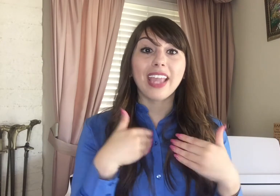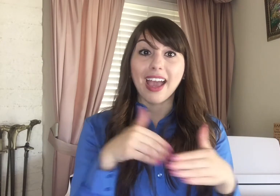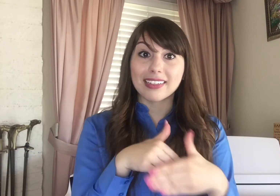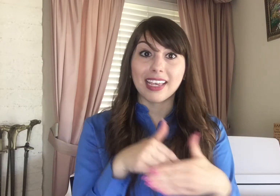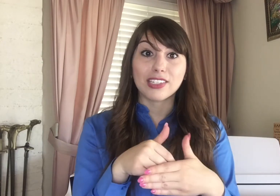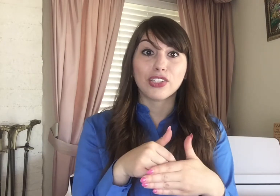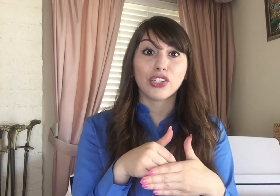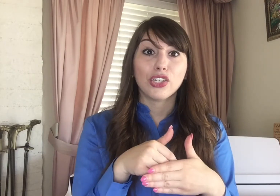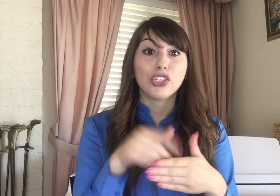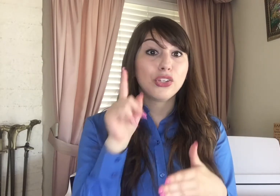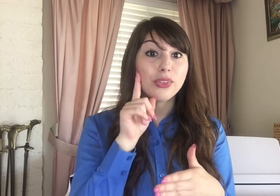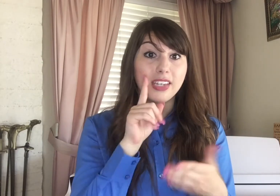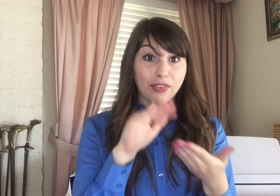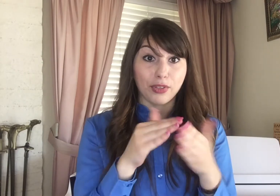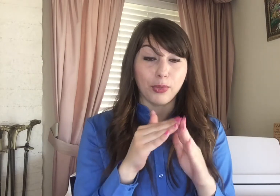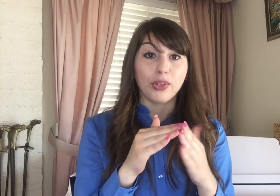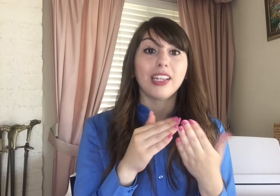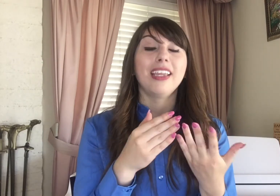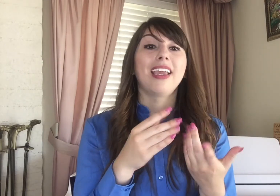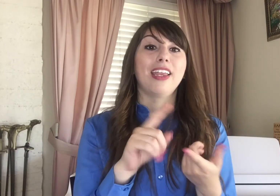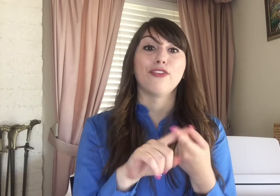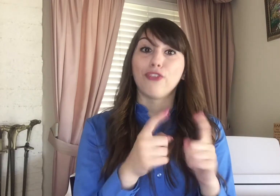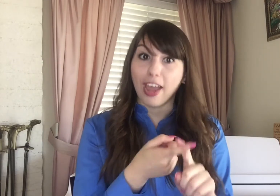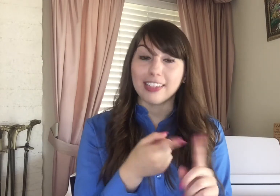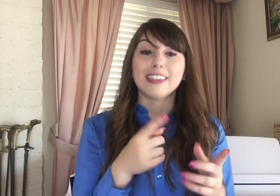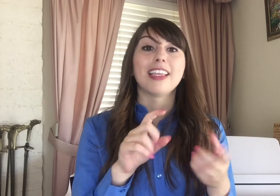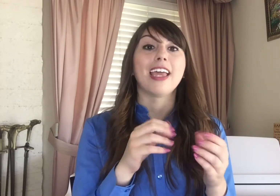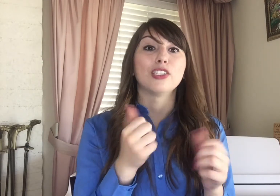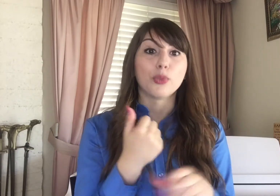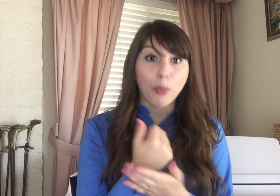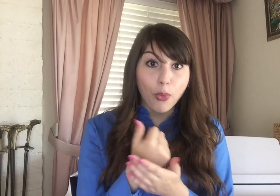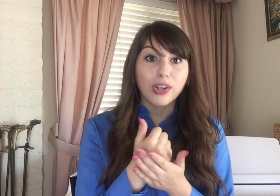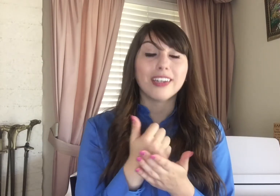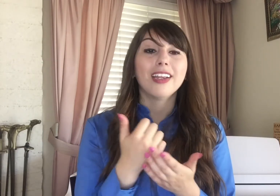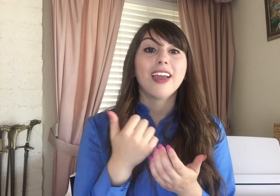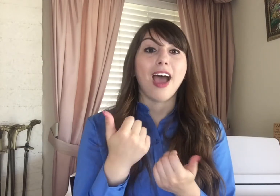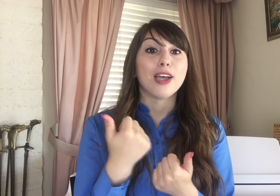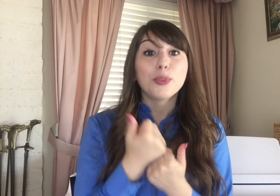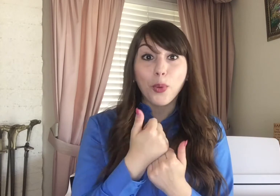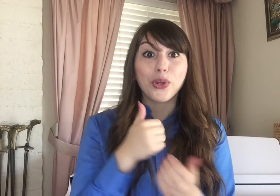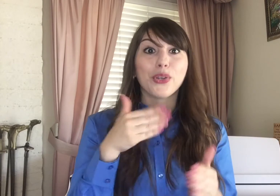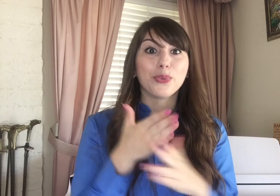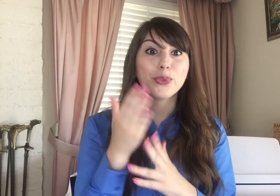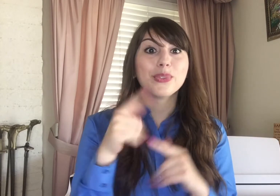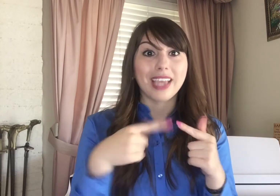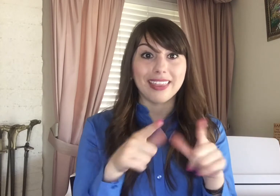access to the Deaf community, and friends, and support. Support through sign